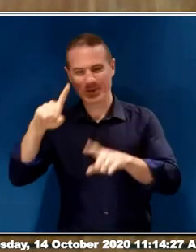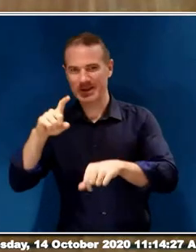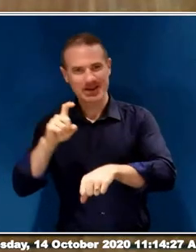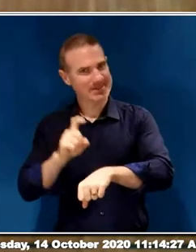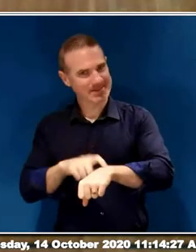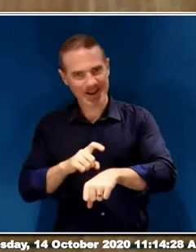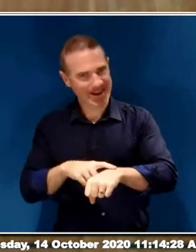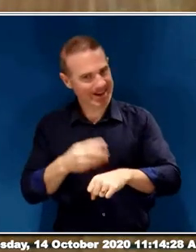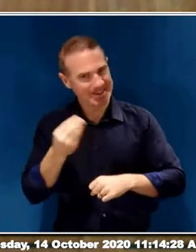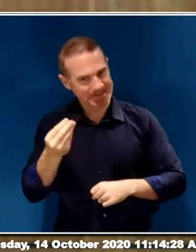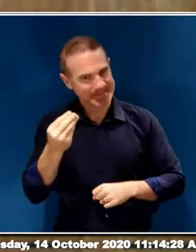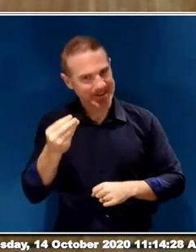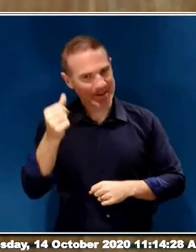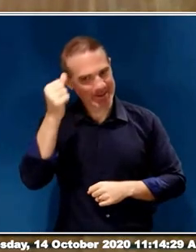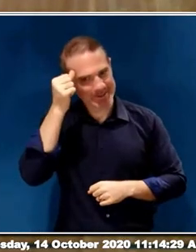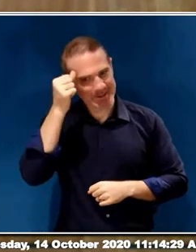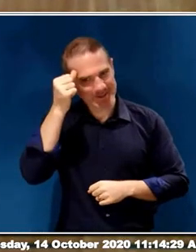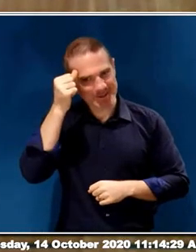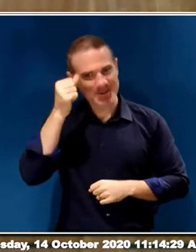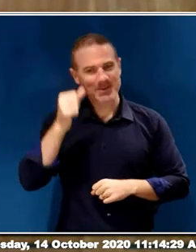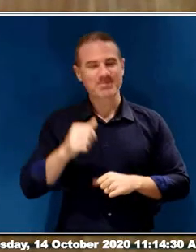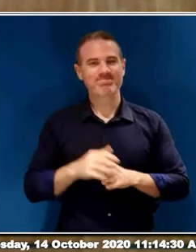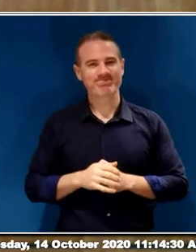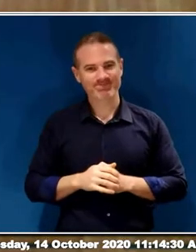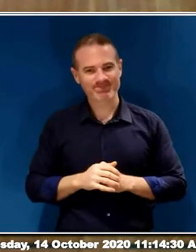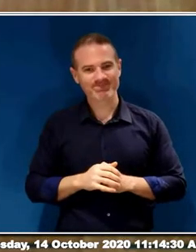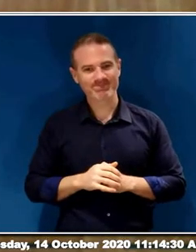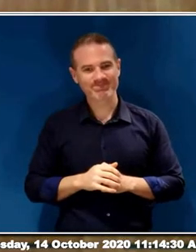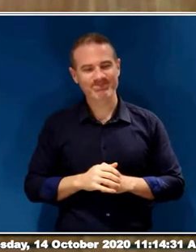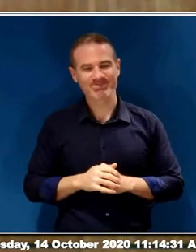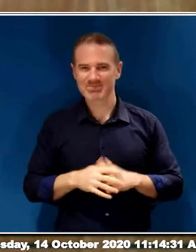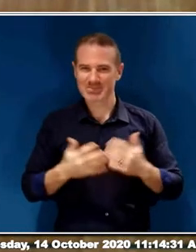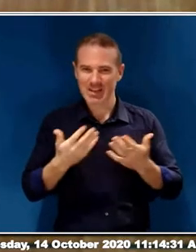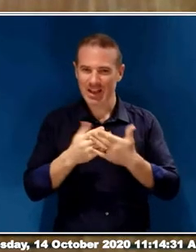But how long do you think you will need, and I want to make sure